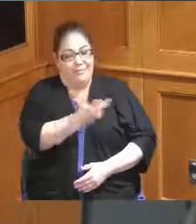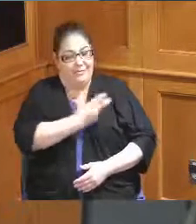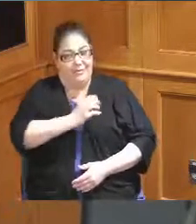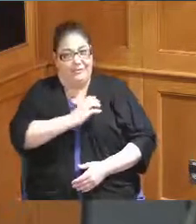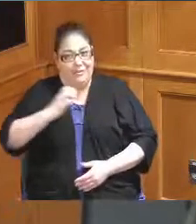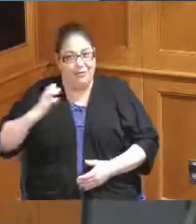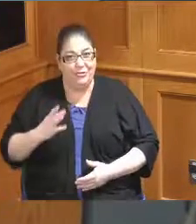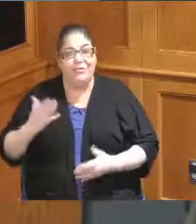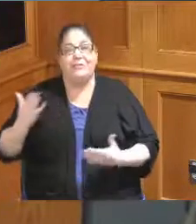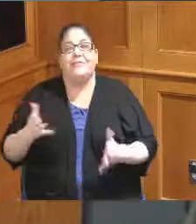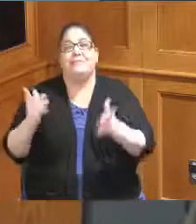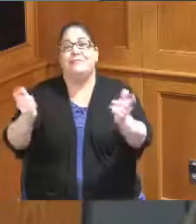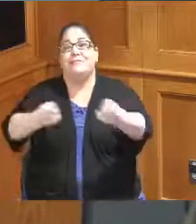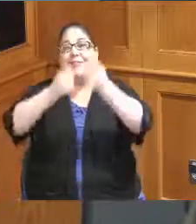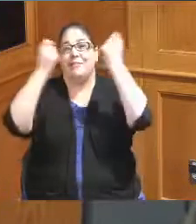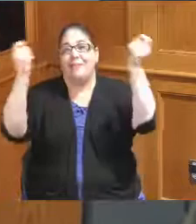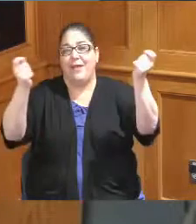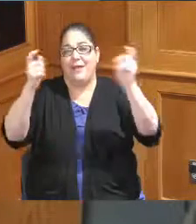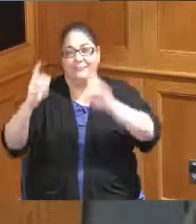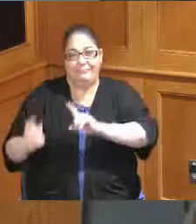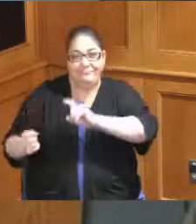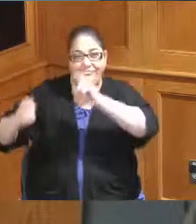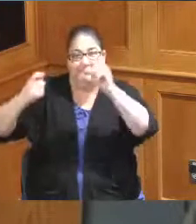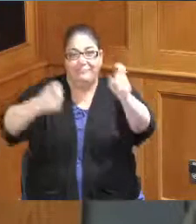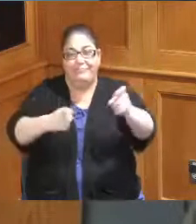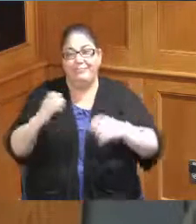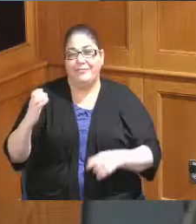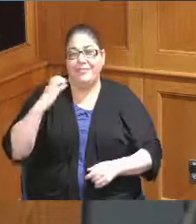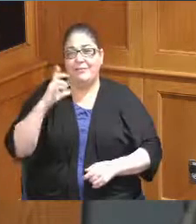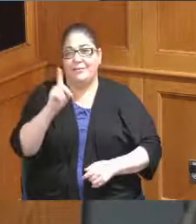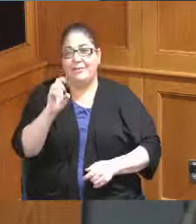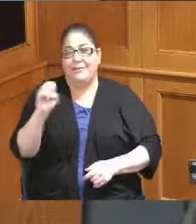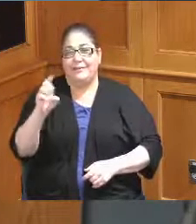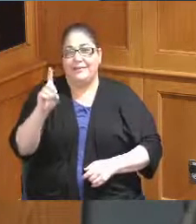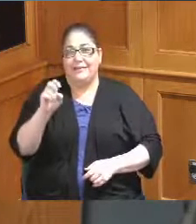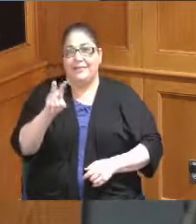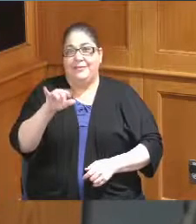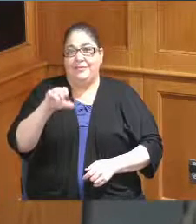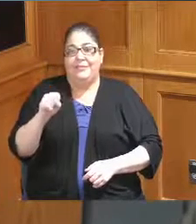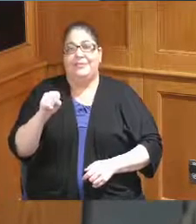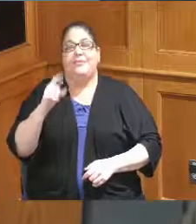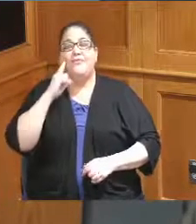do hereby celebrate the contributions of Coach Dee Davis for a commitment to advancing youth